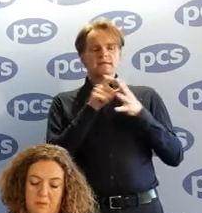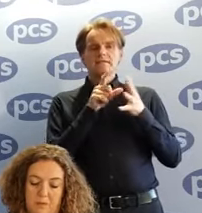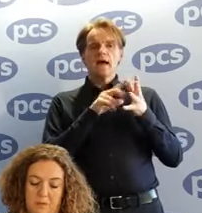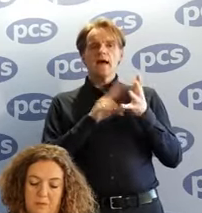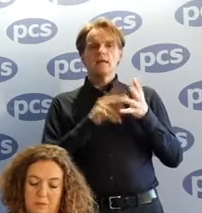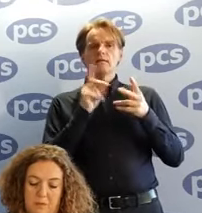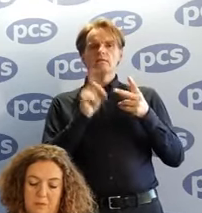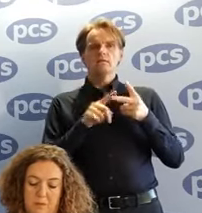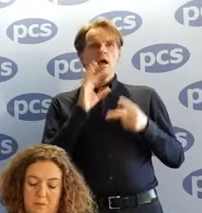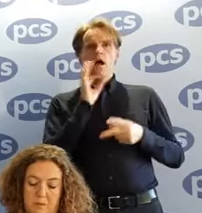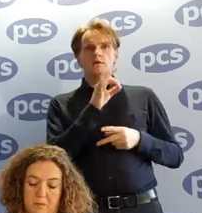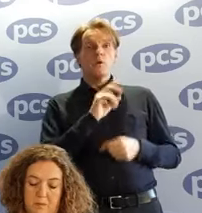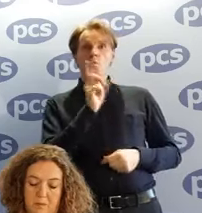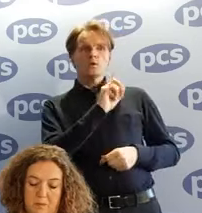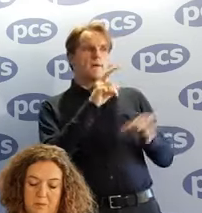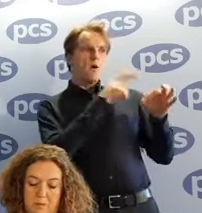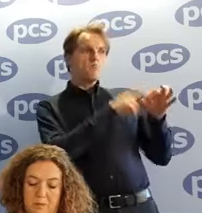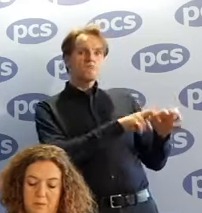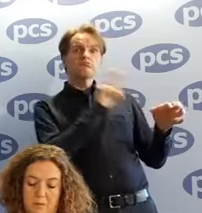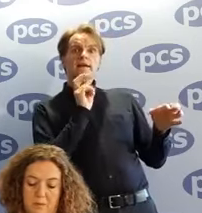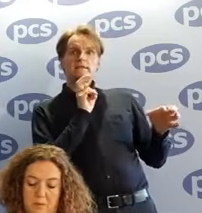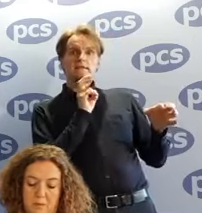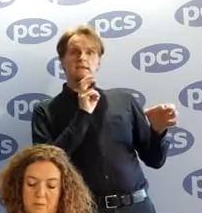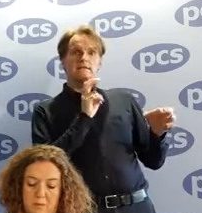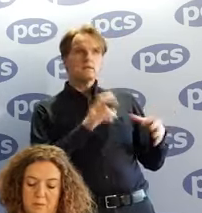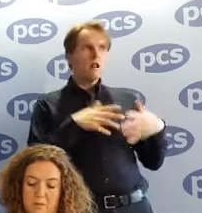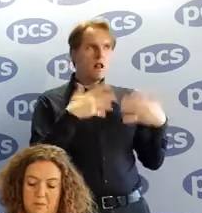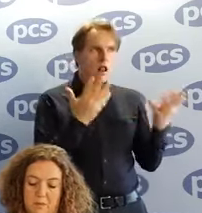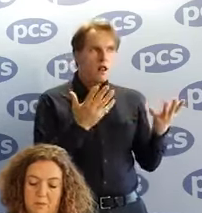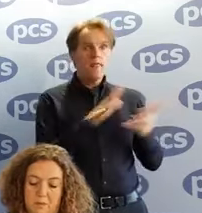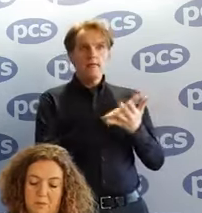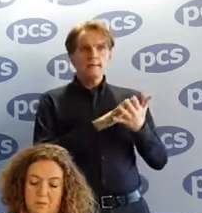our hand given that civil servants will be doing most of the work on that? These